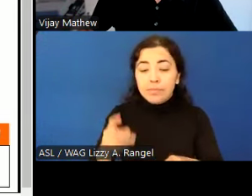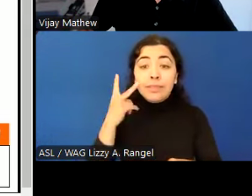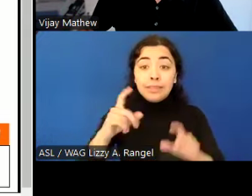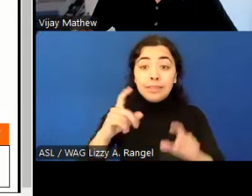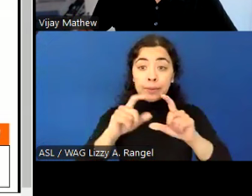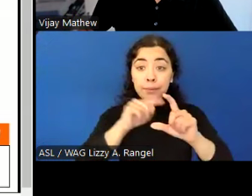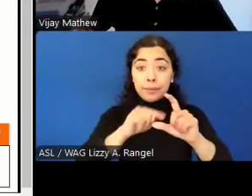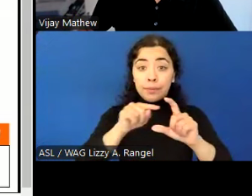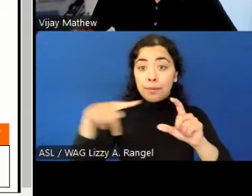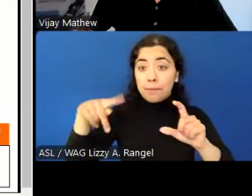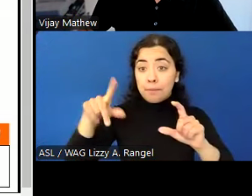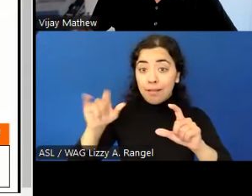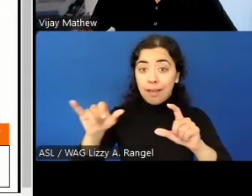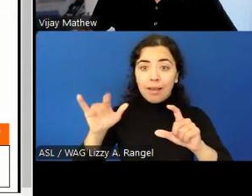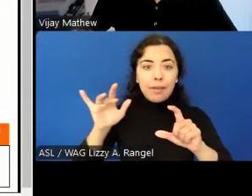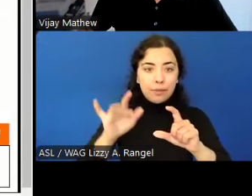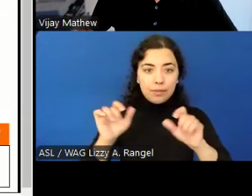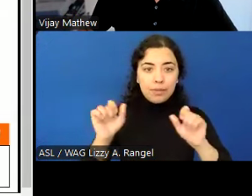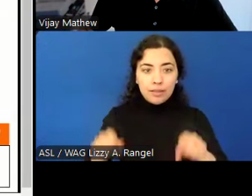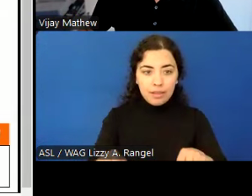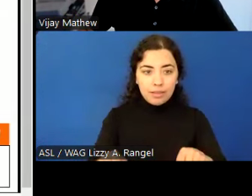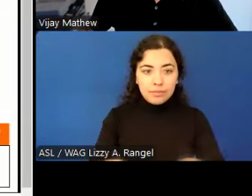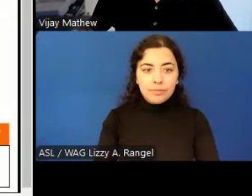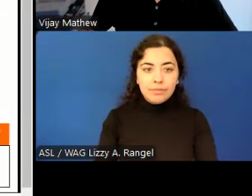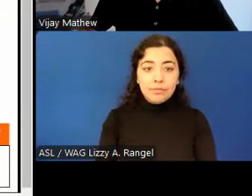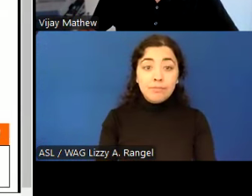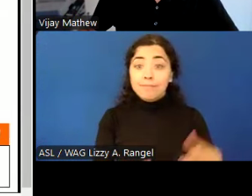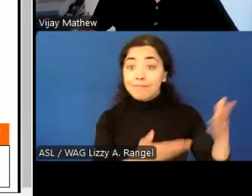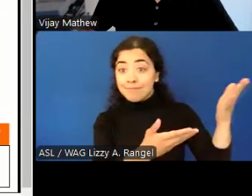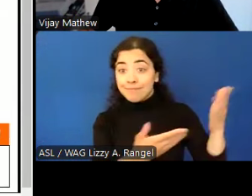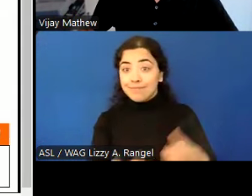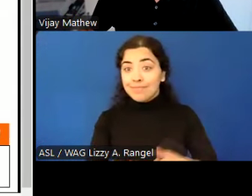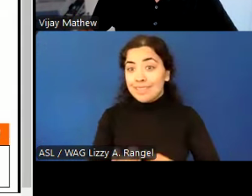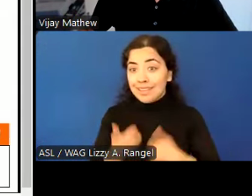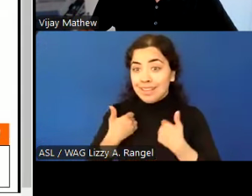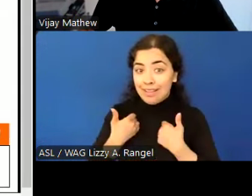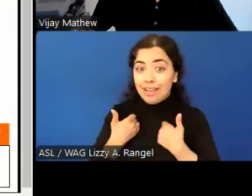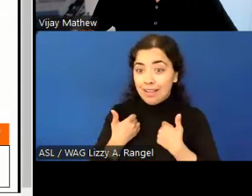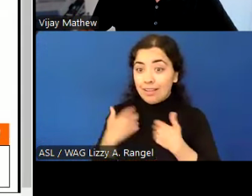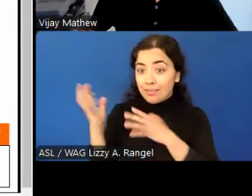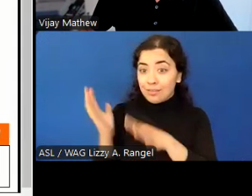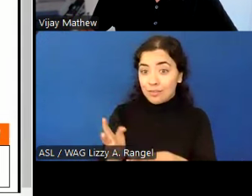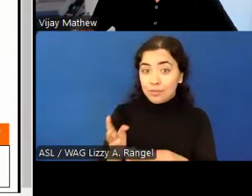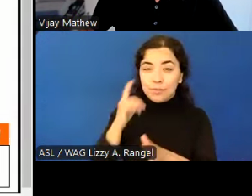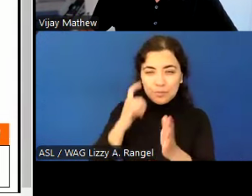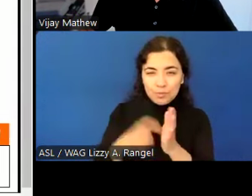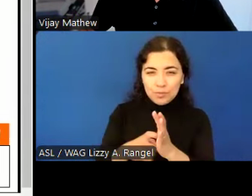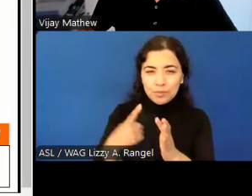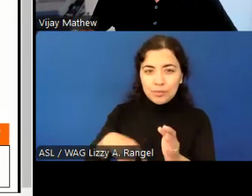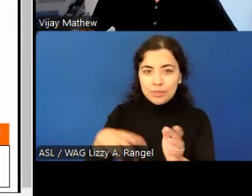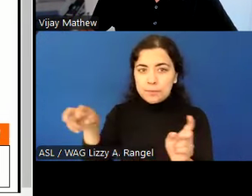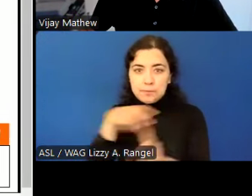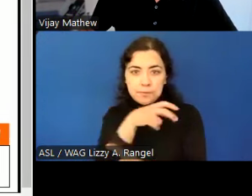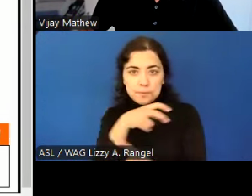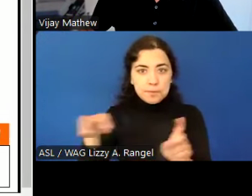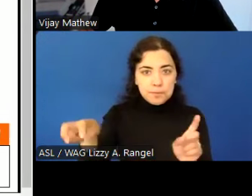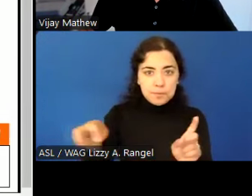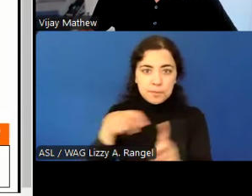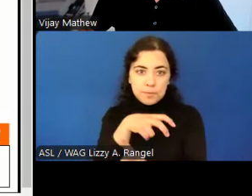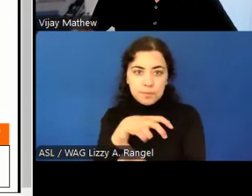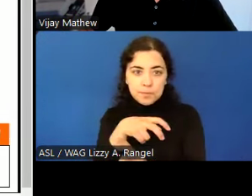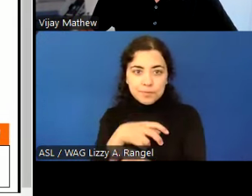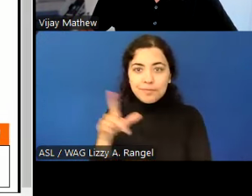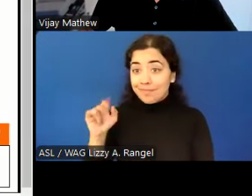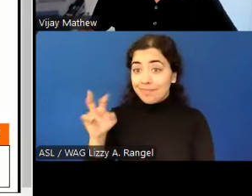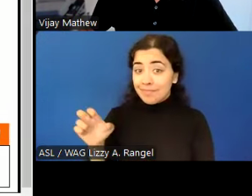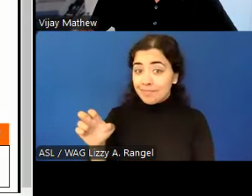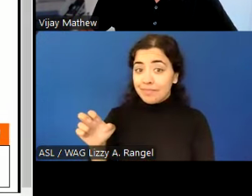visible on this livestream destination. And, yes, and I see us live about from 20 seconds